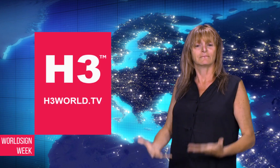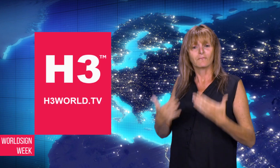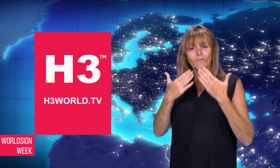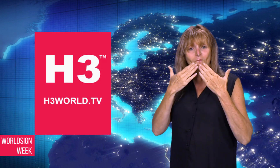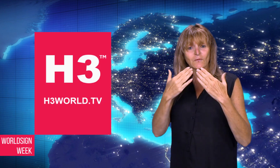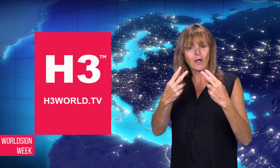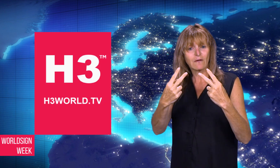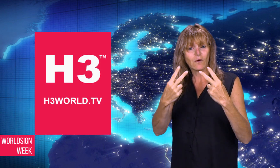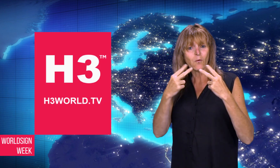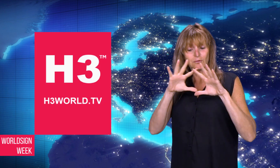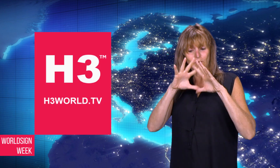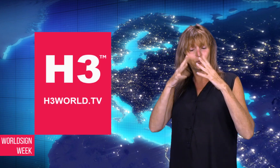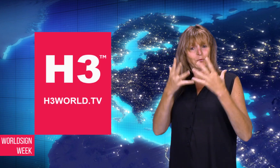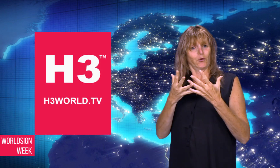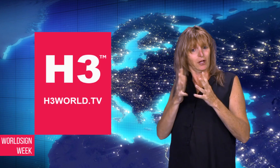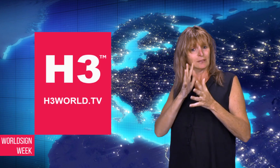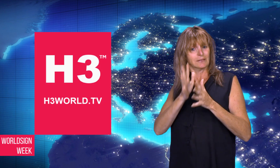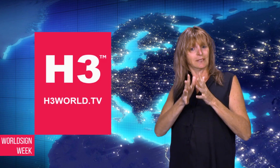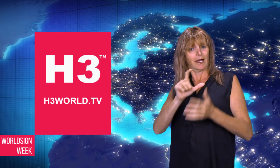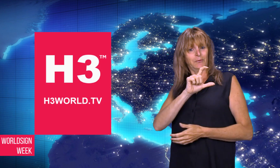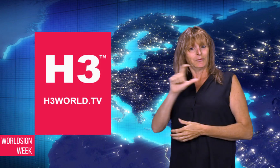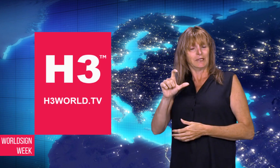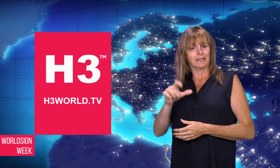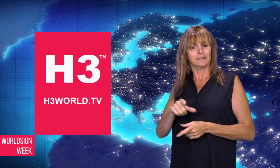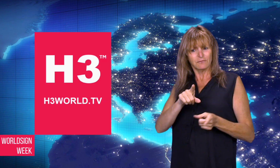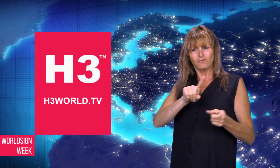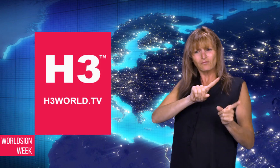Thank you for watching WorldSign Week,